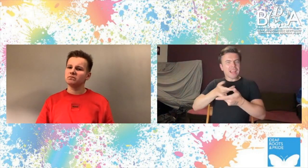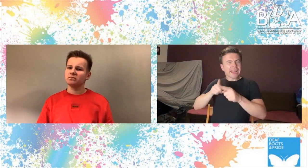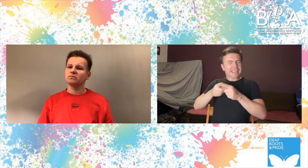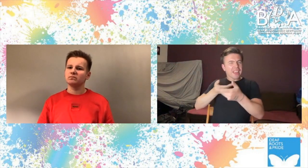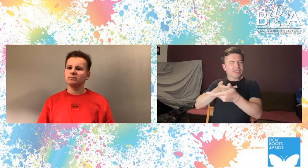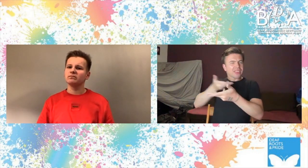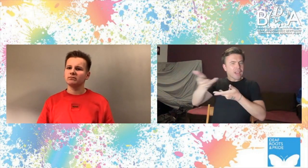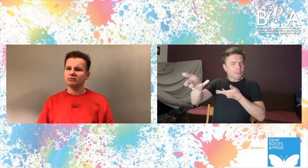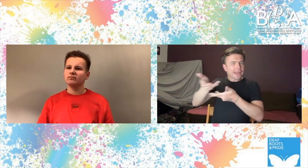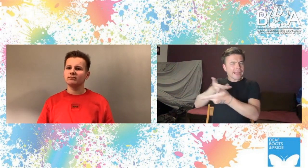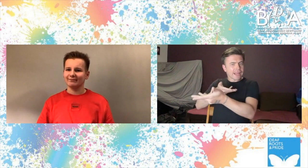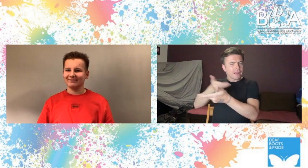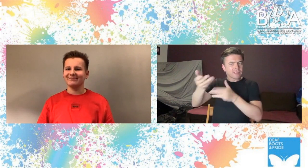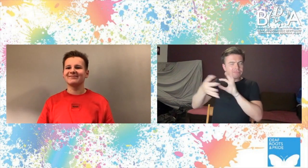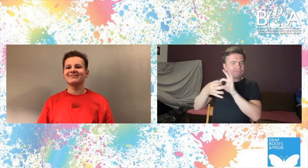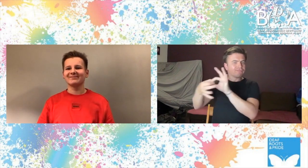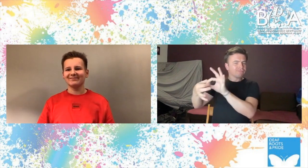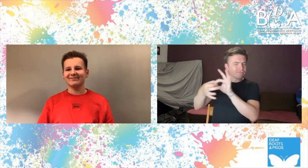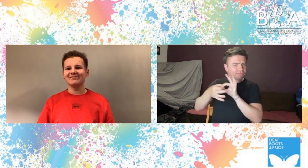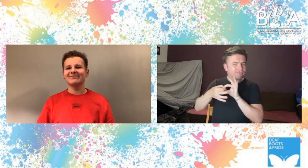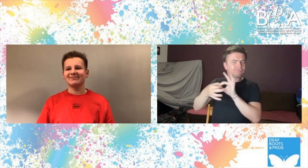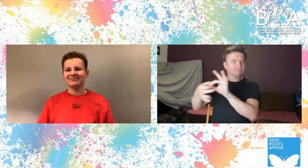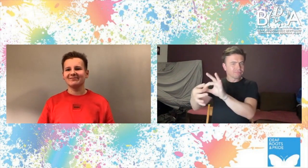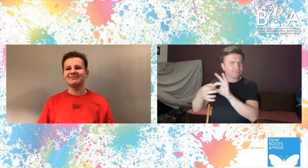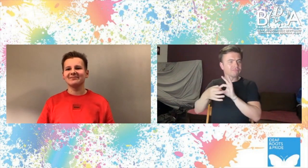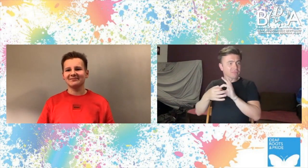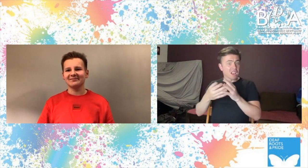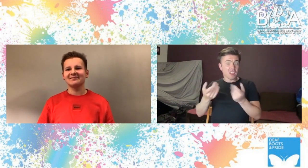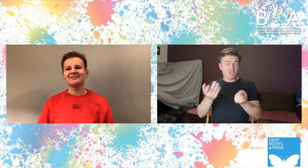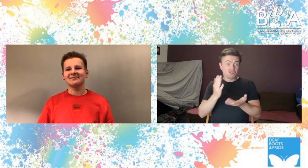It’s a two-way thing between you and the thing you have photographed.